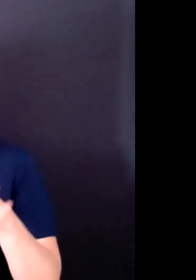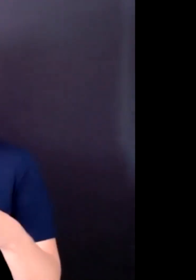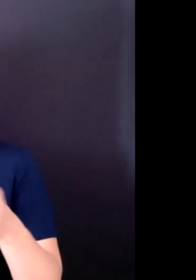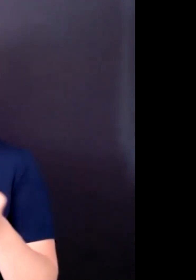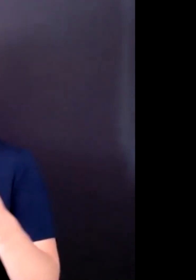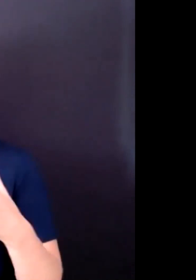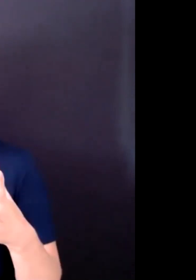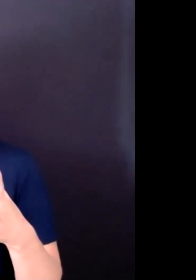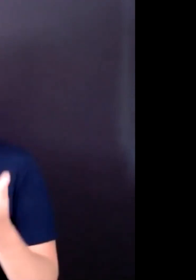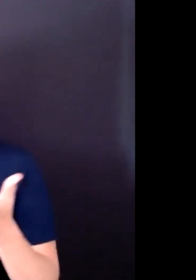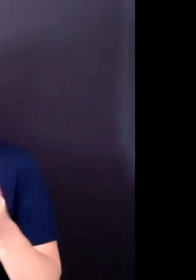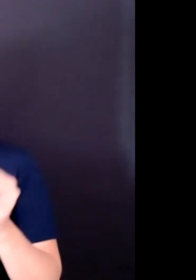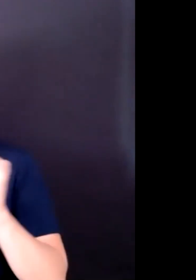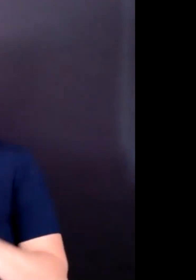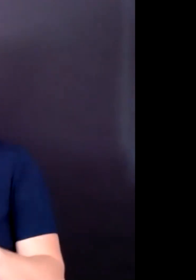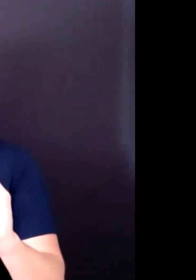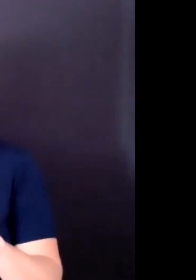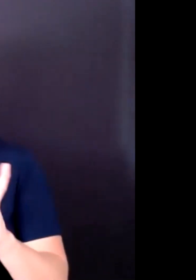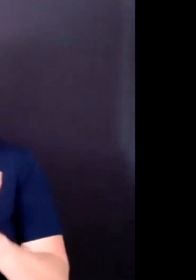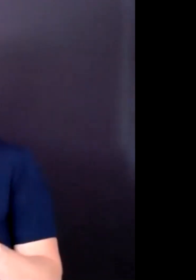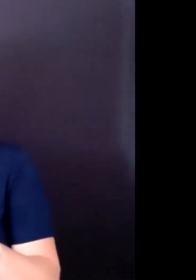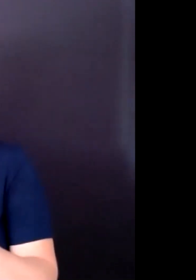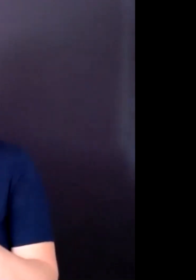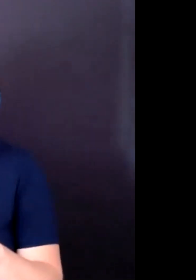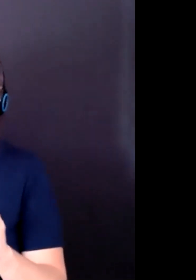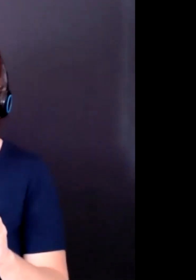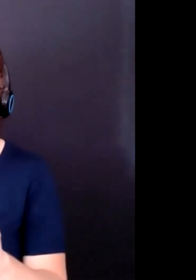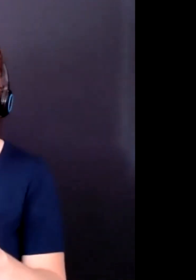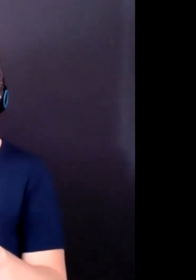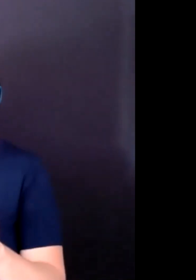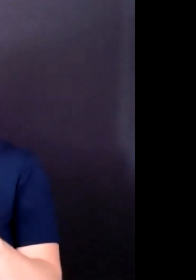at procurements, whether it is for software on a small basis or a larger one. You